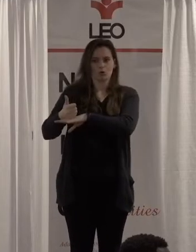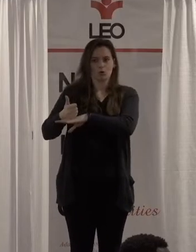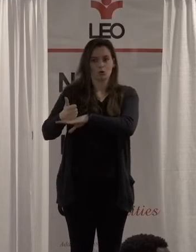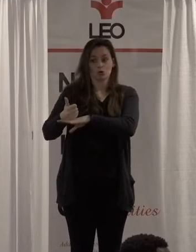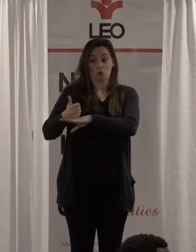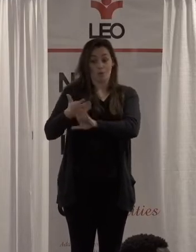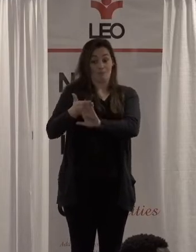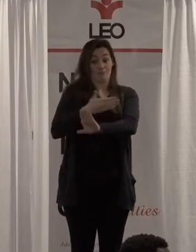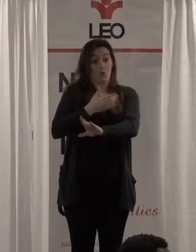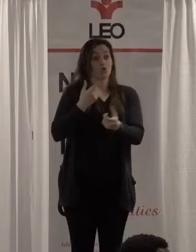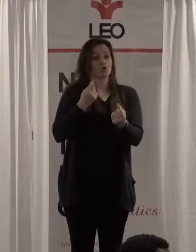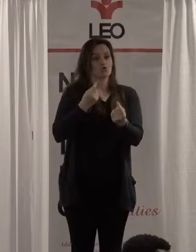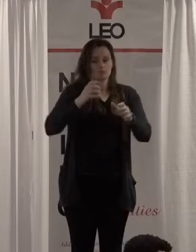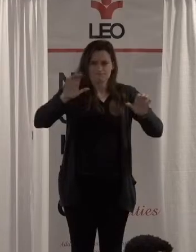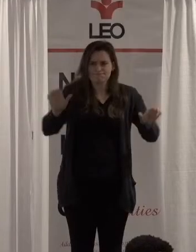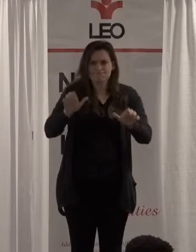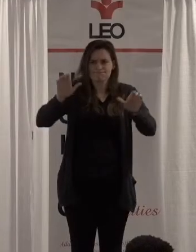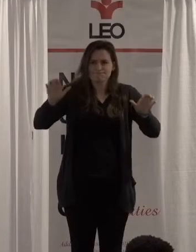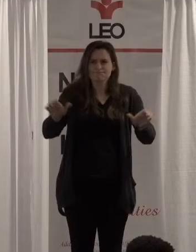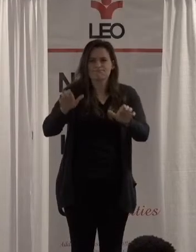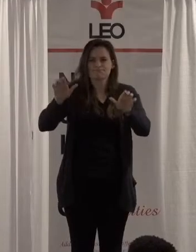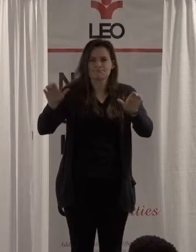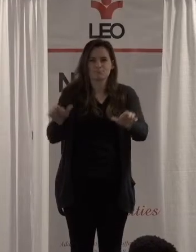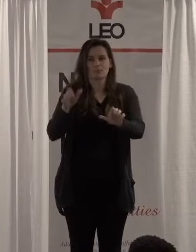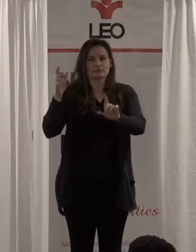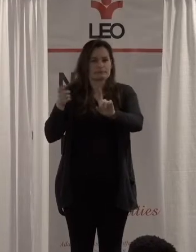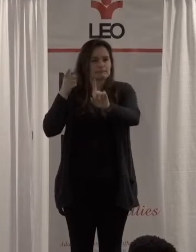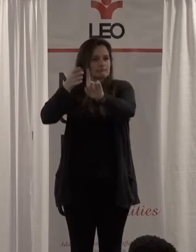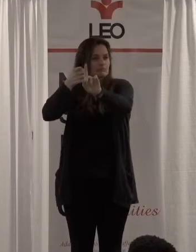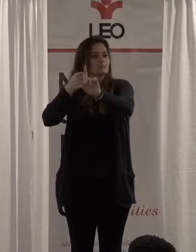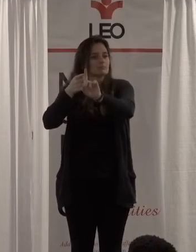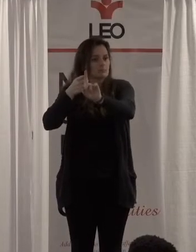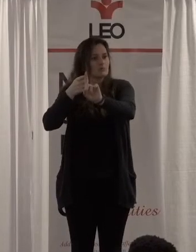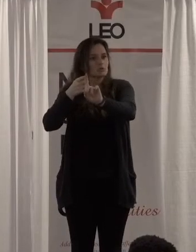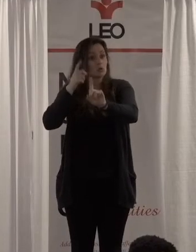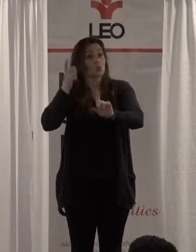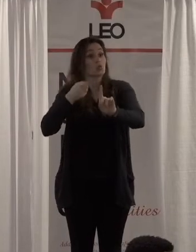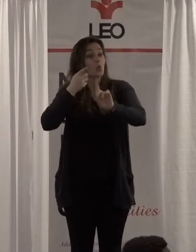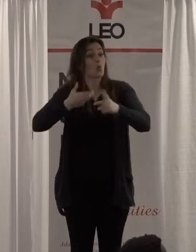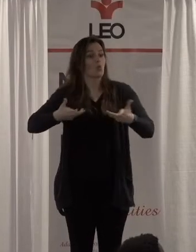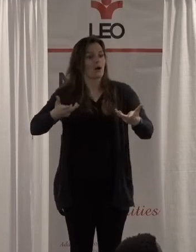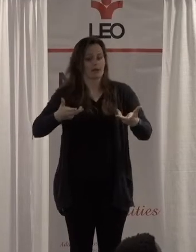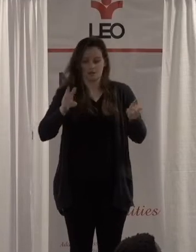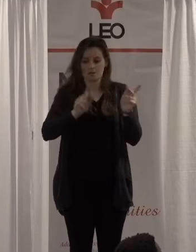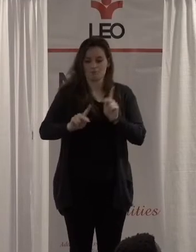AND ARE LEVERAGING TO ADVANCE SOCIAL CHANGE FOR THE BETTERMENT OF ALL NOVA SCOTIANS.